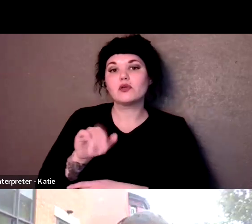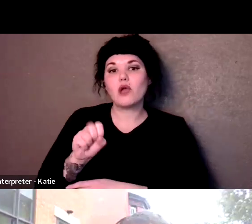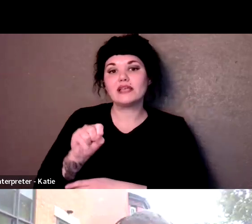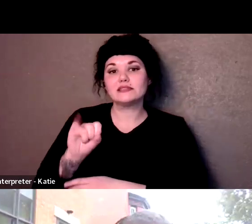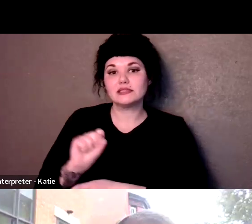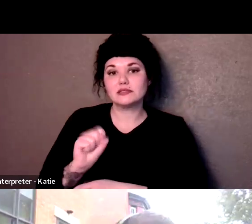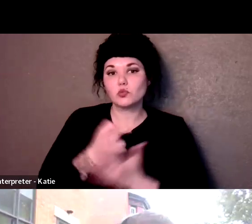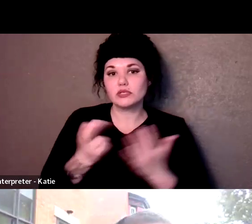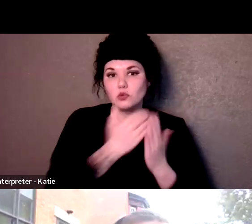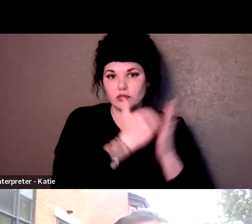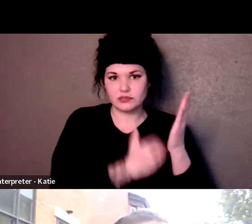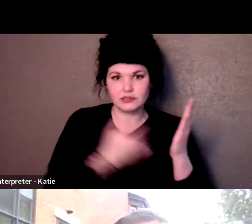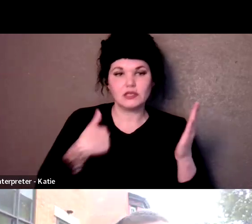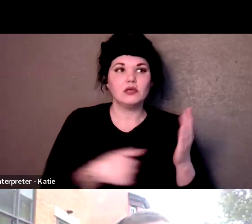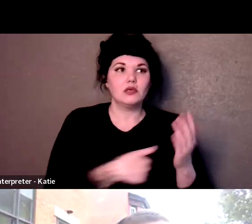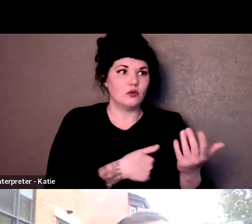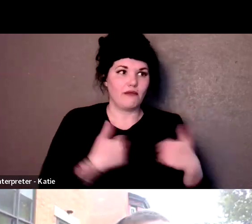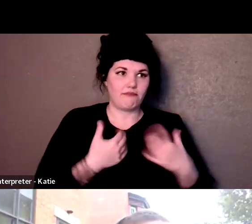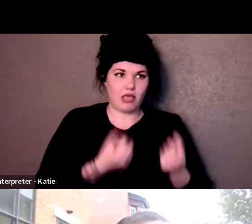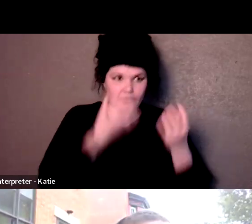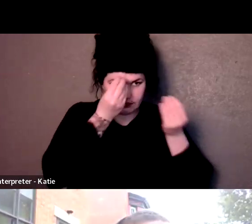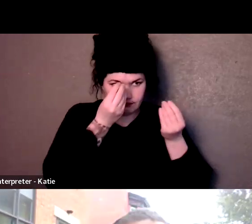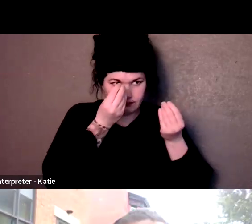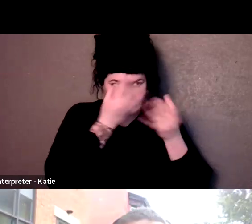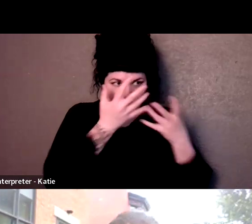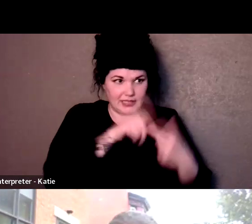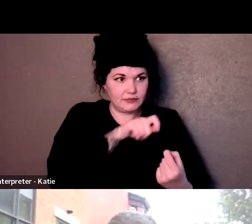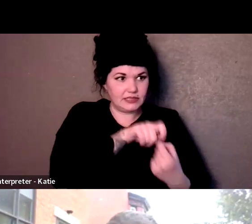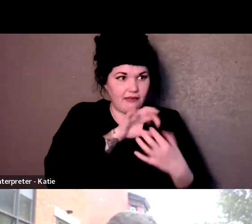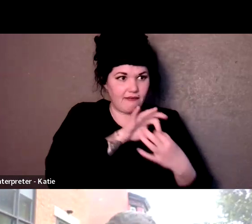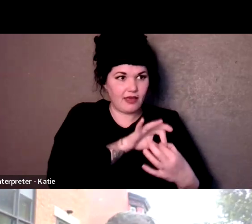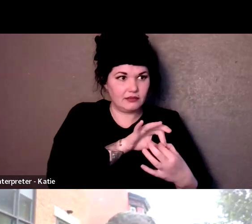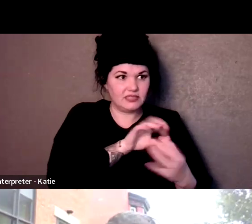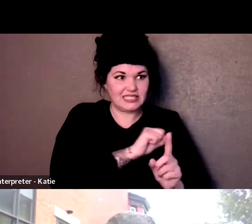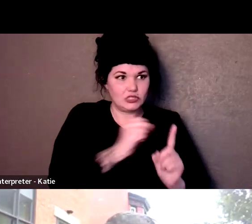information there specific to different situations that might make somebody, you know, lead to the